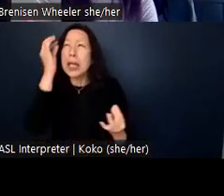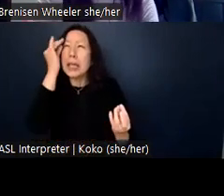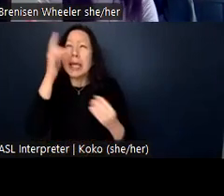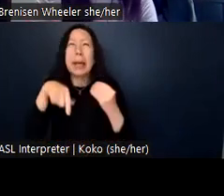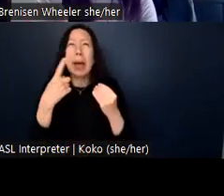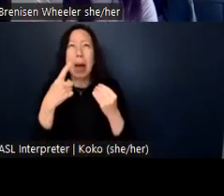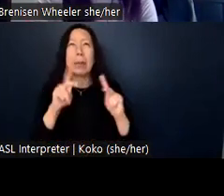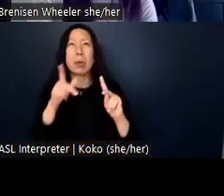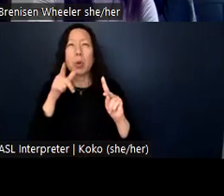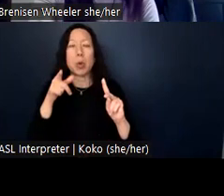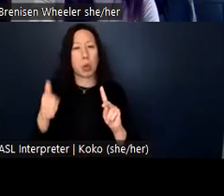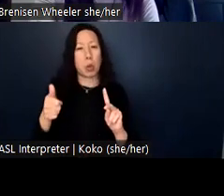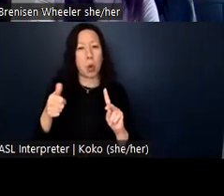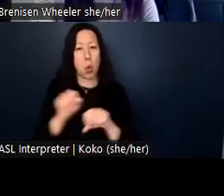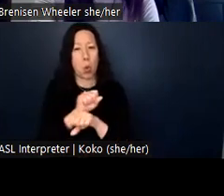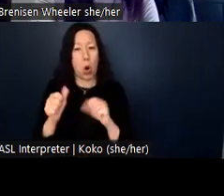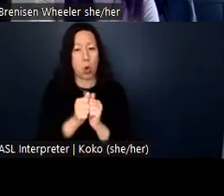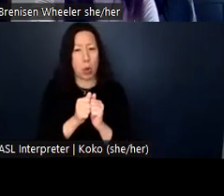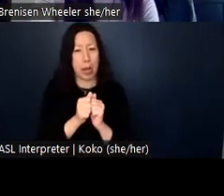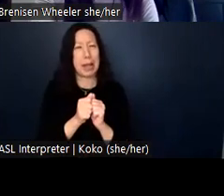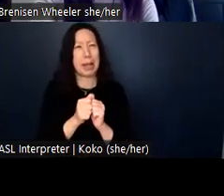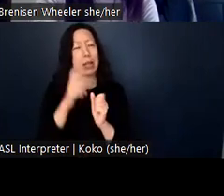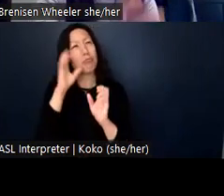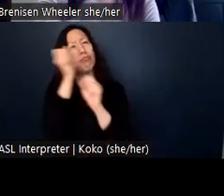identities of the people, that I used to individuals often target